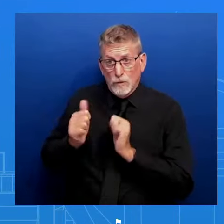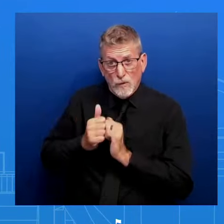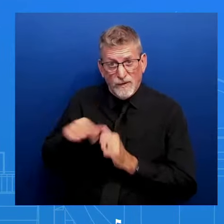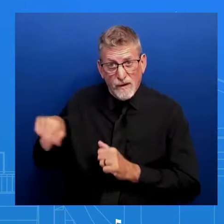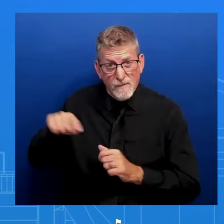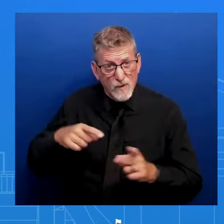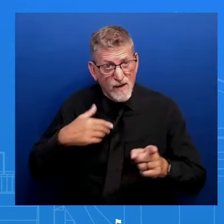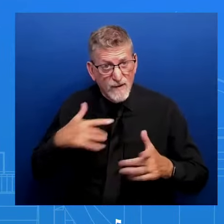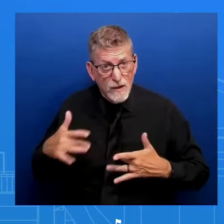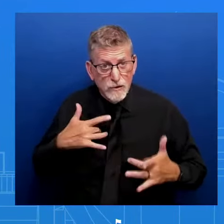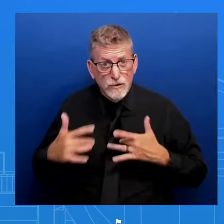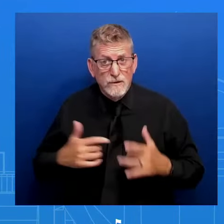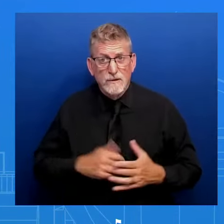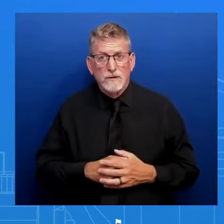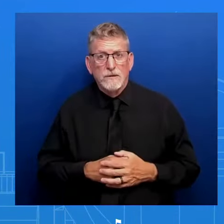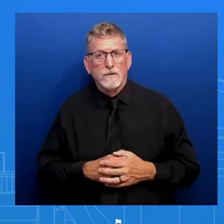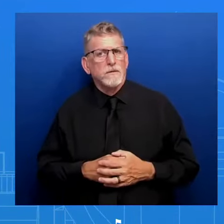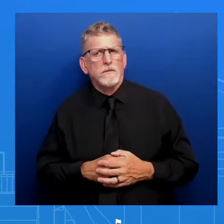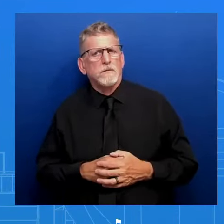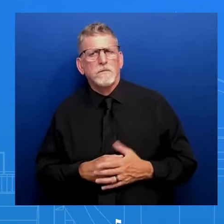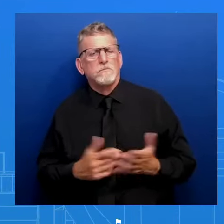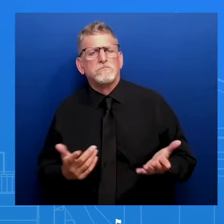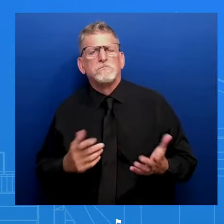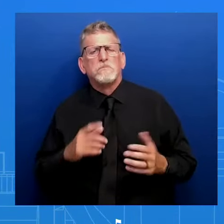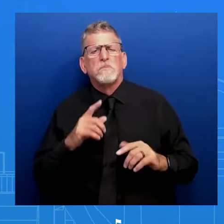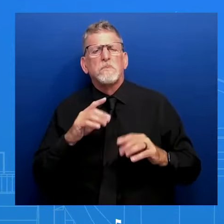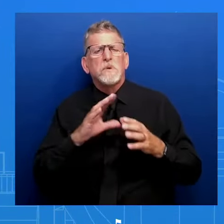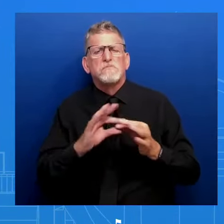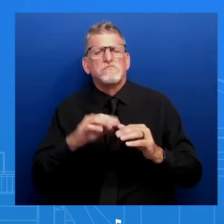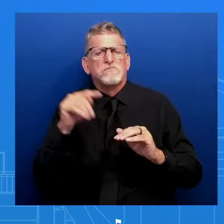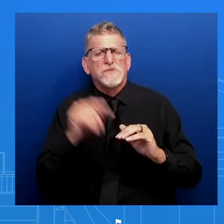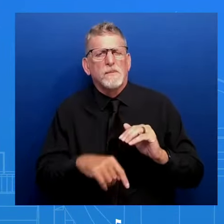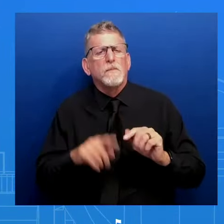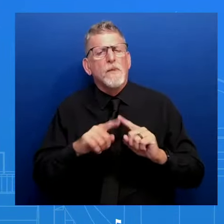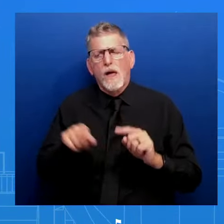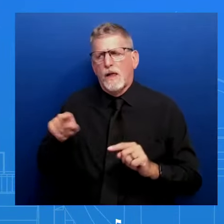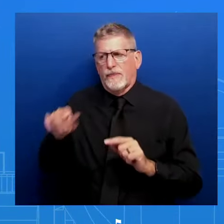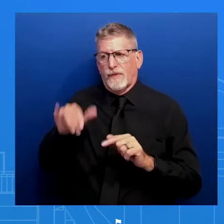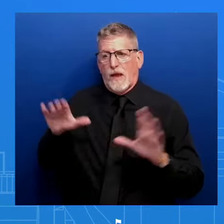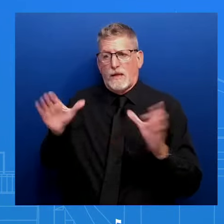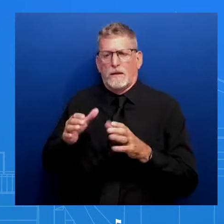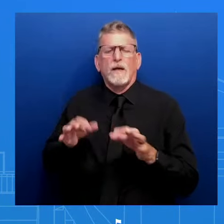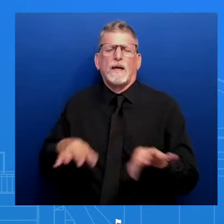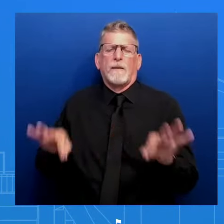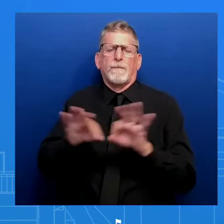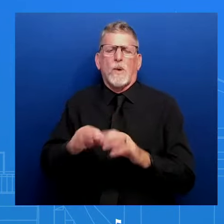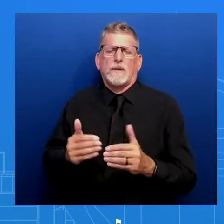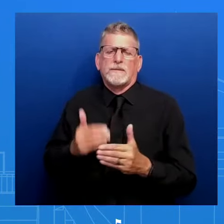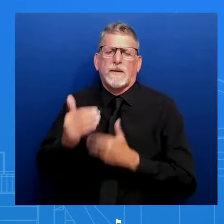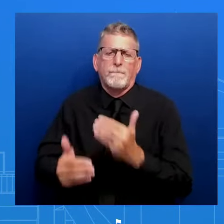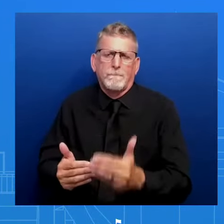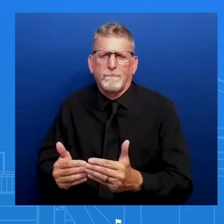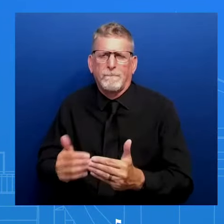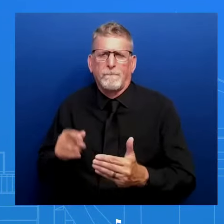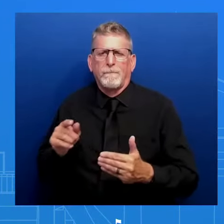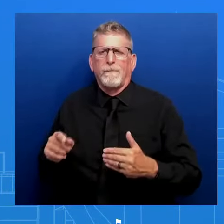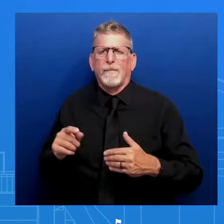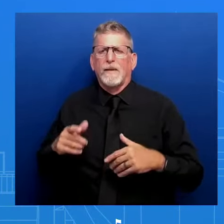as we're also talking about buil- -- creating jobs, as we're building to economy. Again, this is Bidenomics in action. Go ahead, Francesca. The Press: Thanks, Karine.